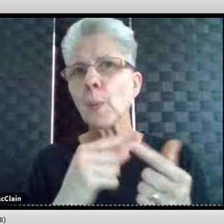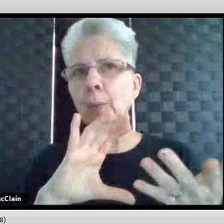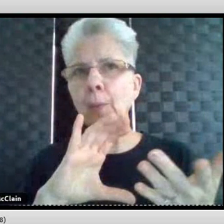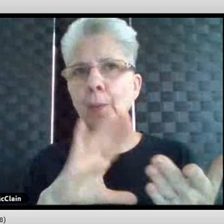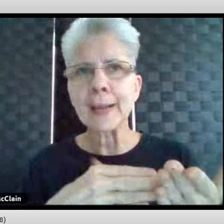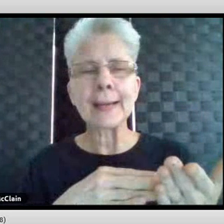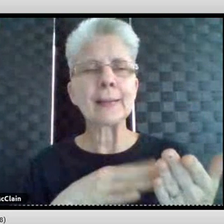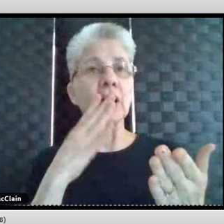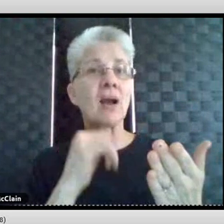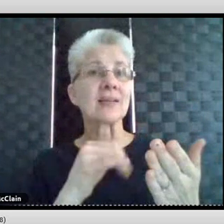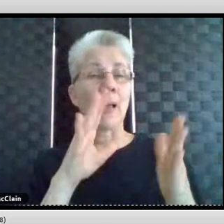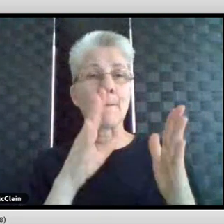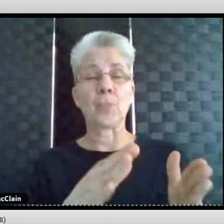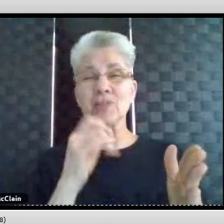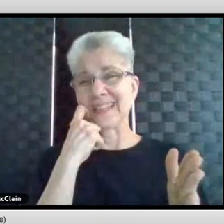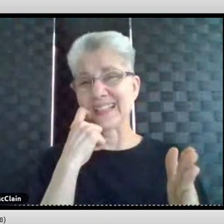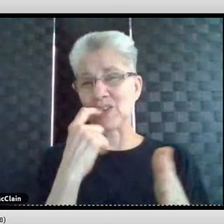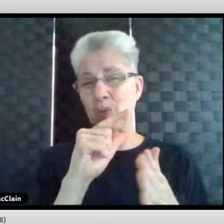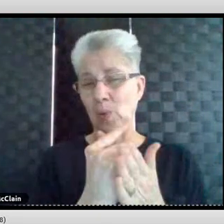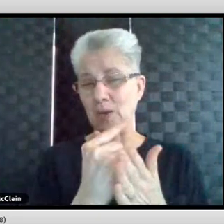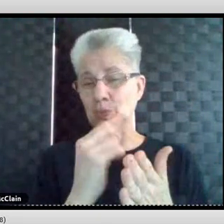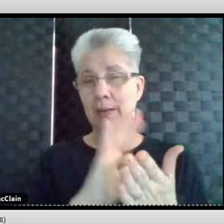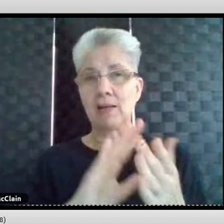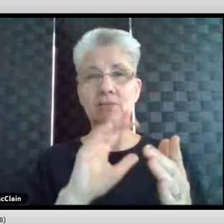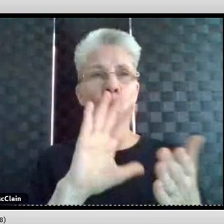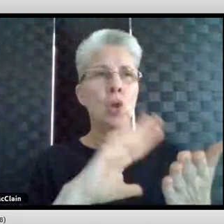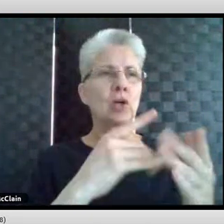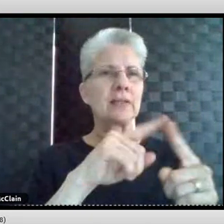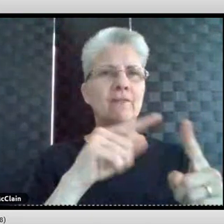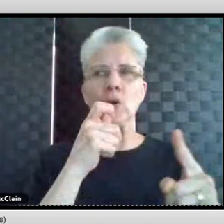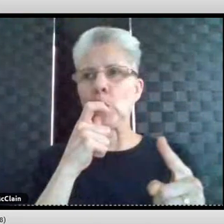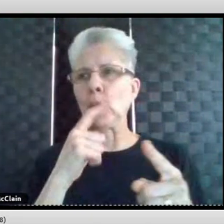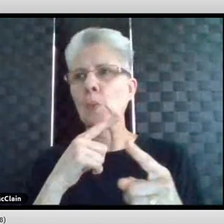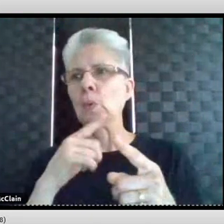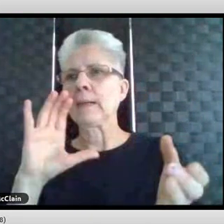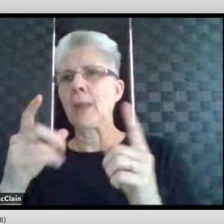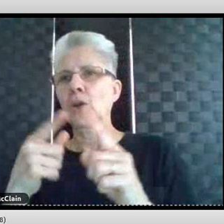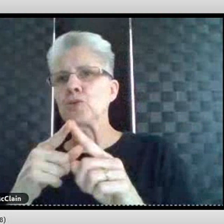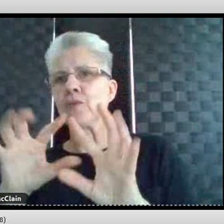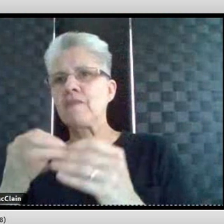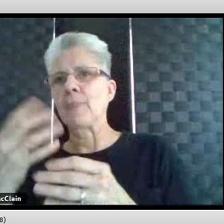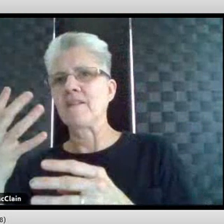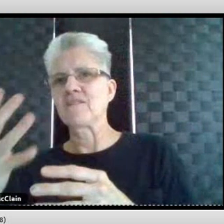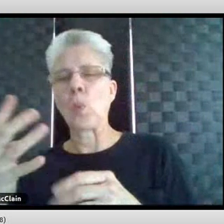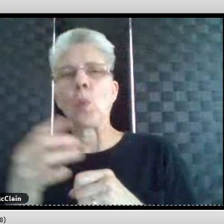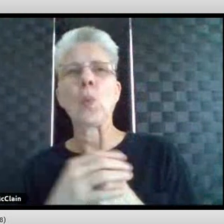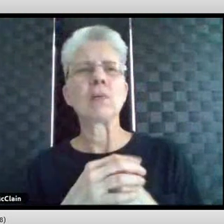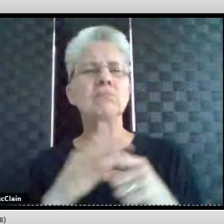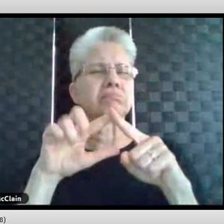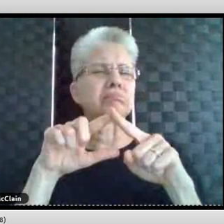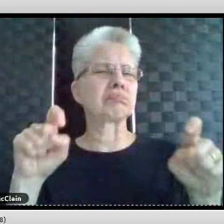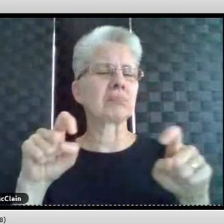because a person that just got out college is gonna cook differently than somebody that has a family of four. You can do a lot of that with niche marketing.